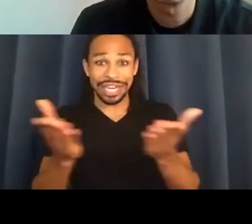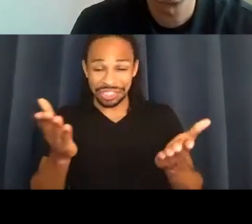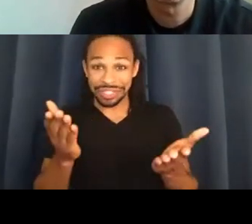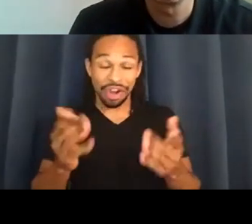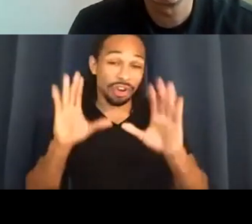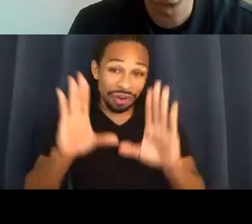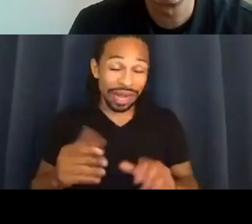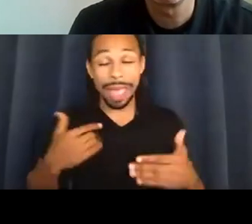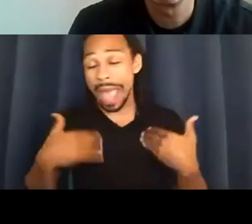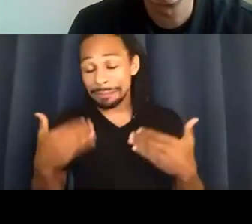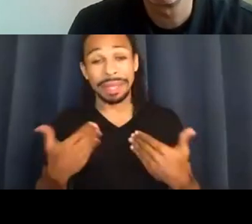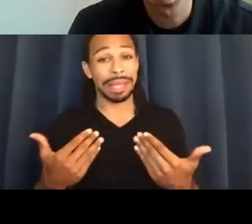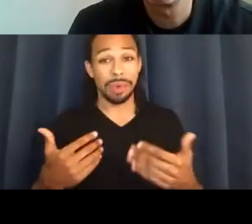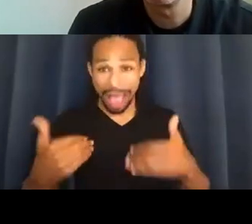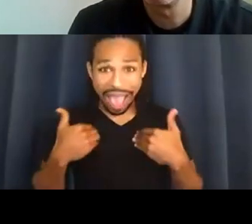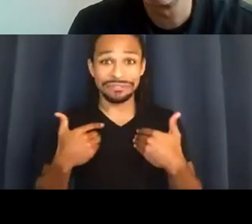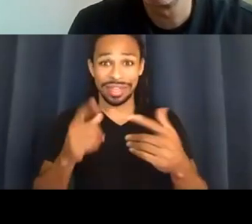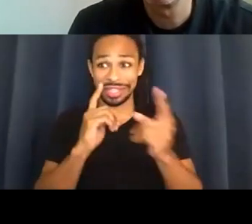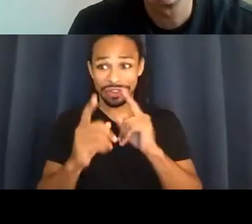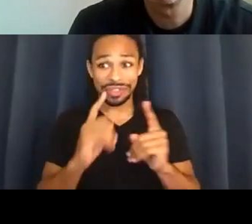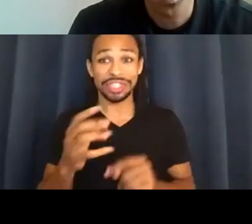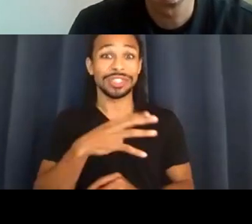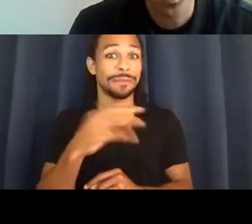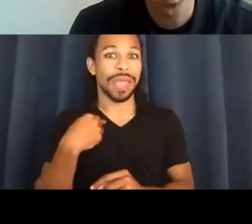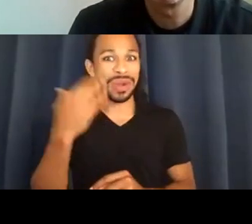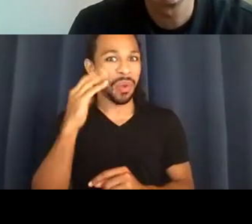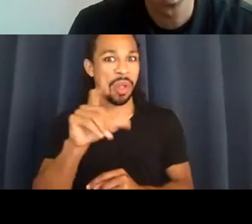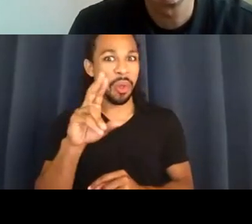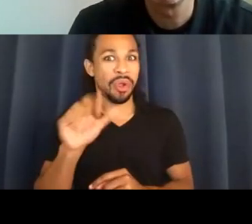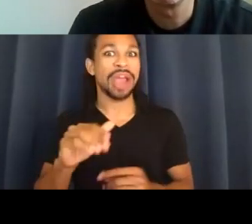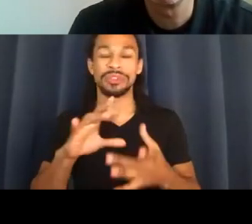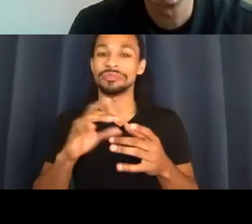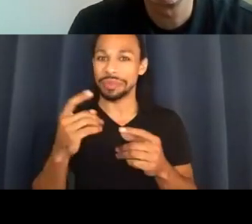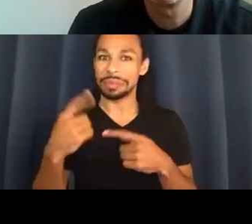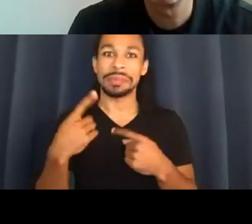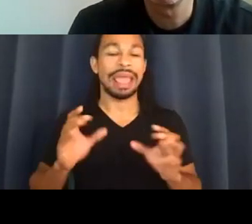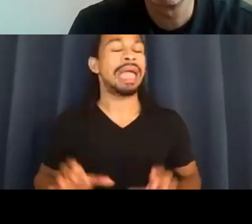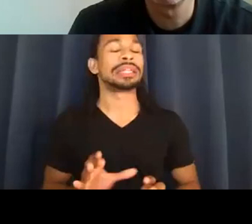and I know, Laura, you have been actively involved in the conversations with the future.